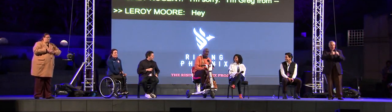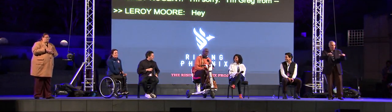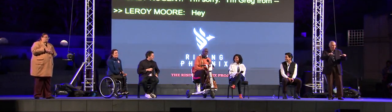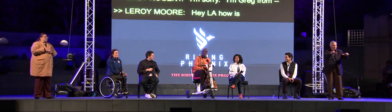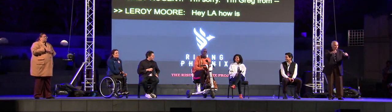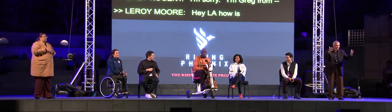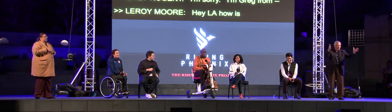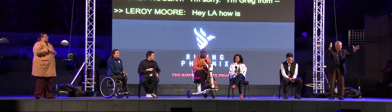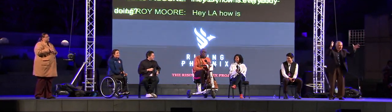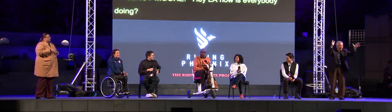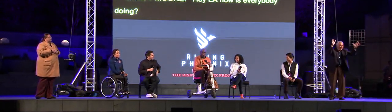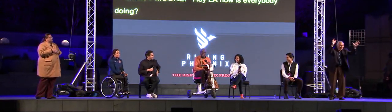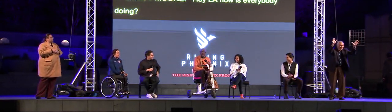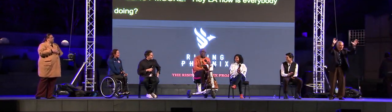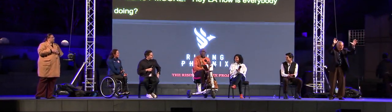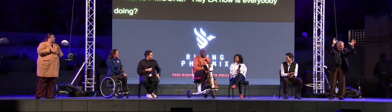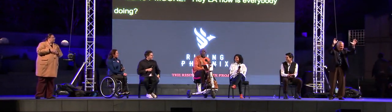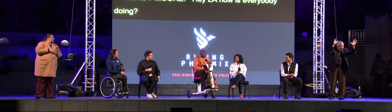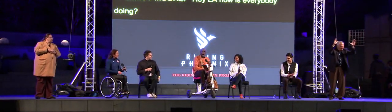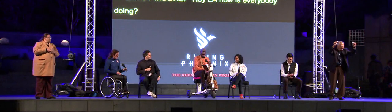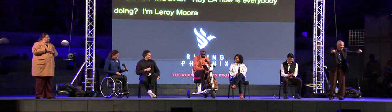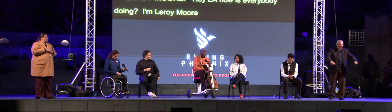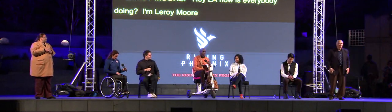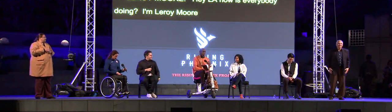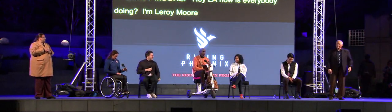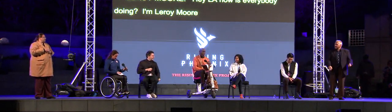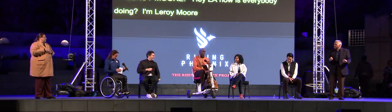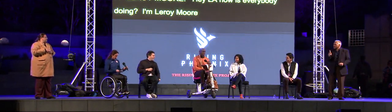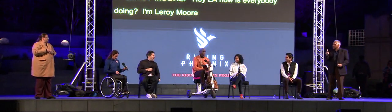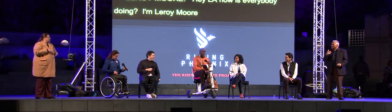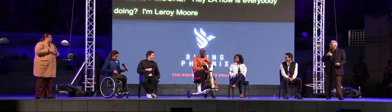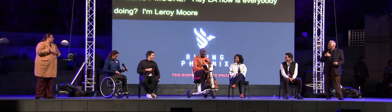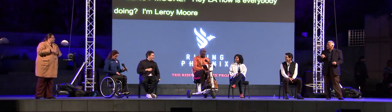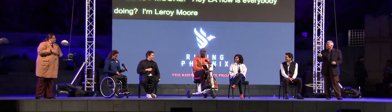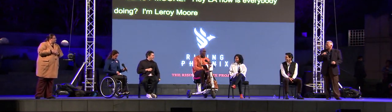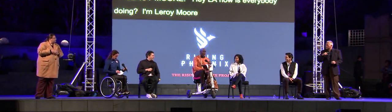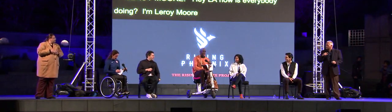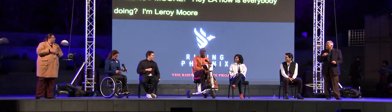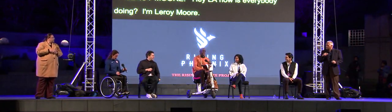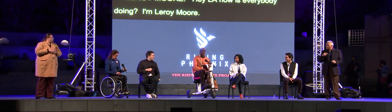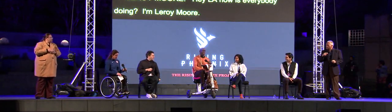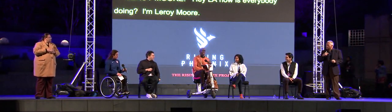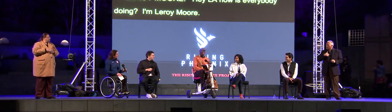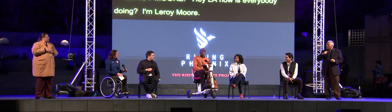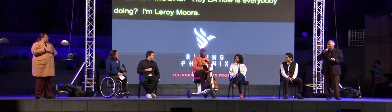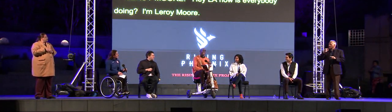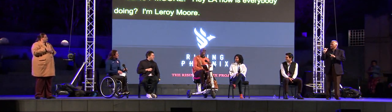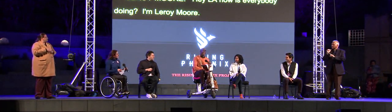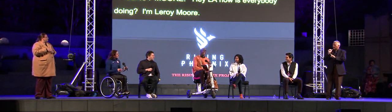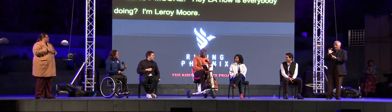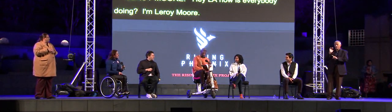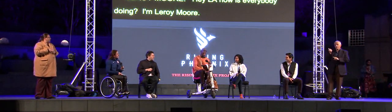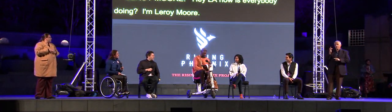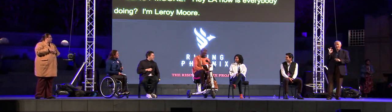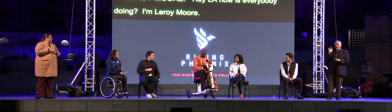I'm Leroy Moore. I'm a paraplegic athlete from the 1988